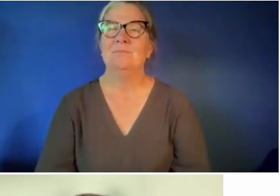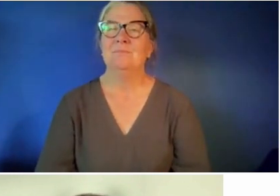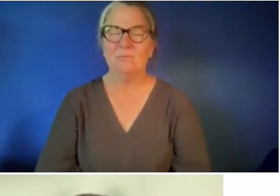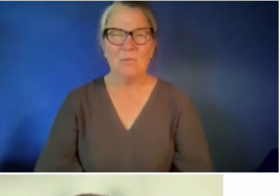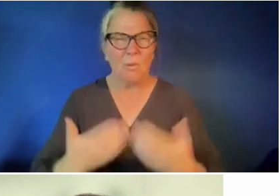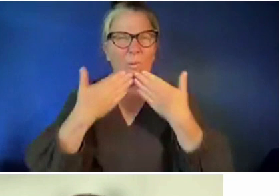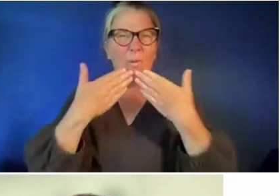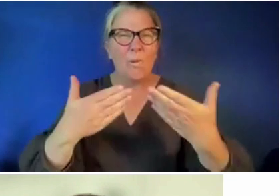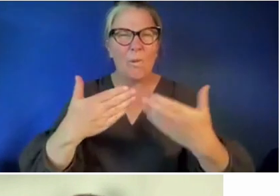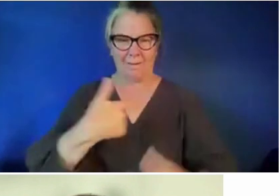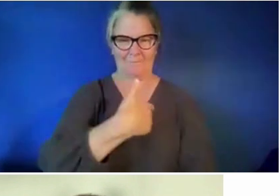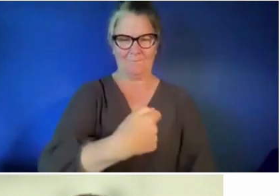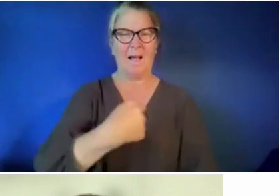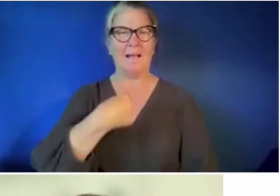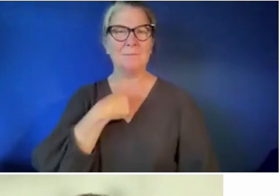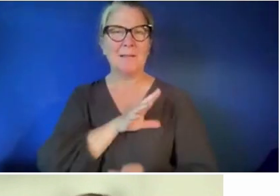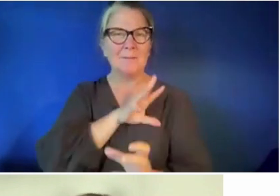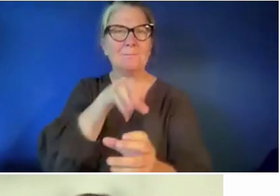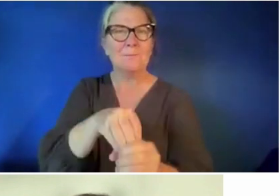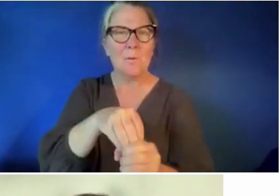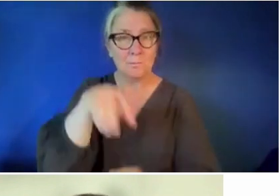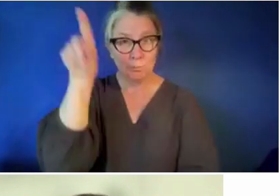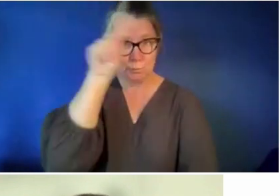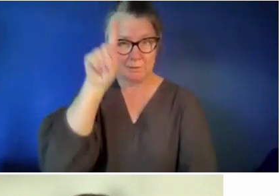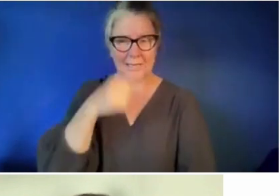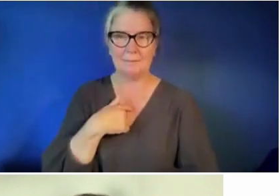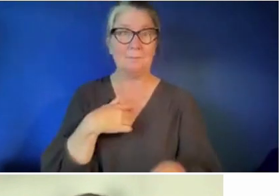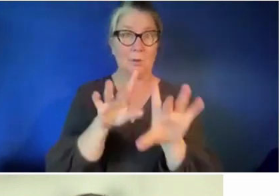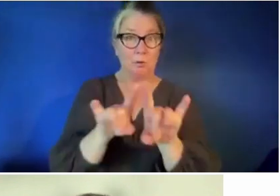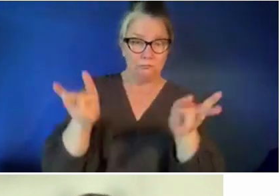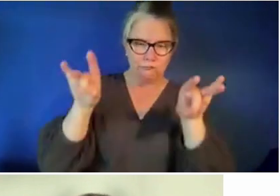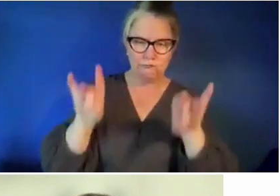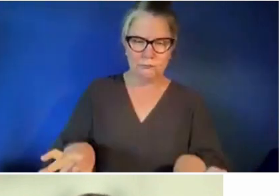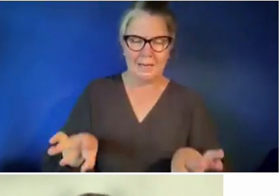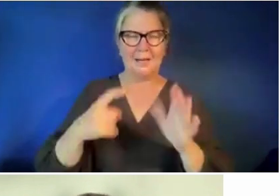The Australian Radioactive Waste Agency is a new agency, well, it's APS bit new agency